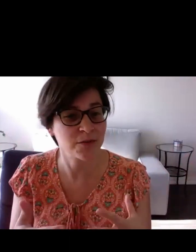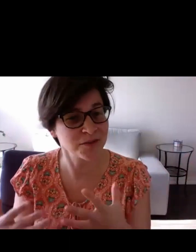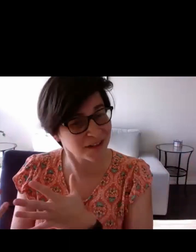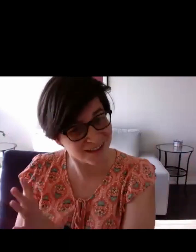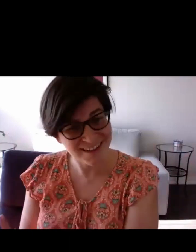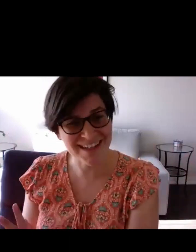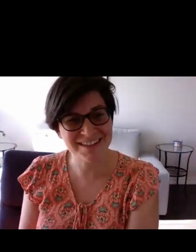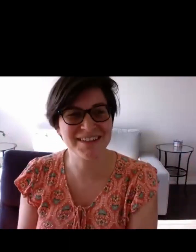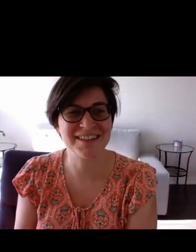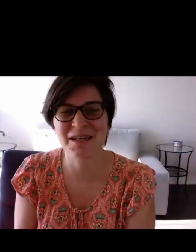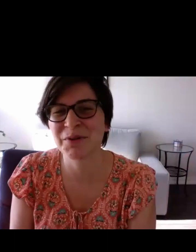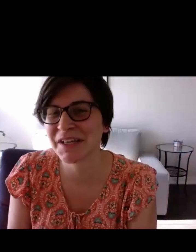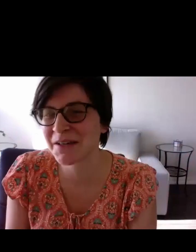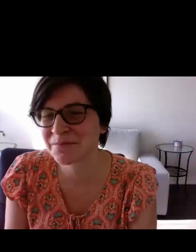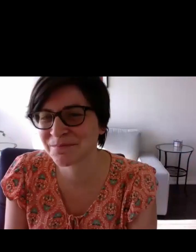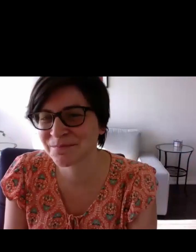that’s how you get the December link.